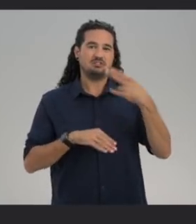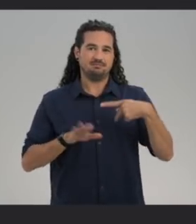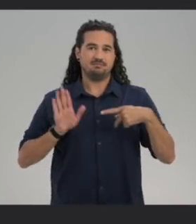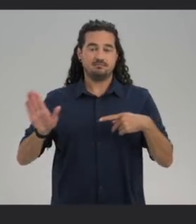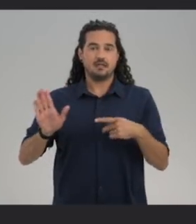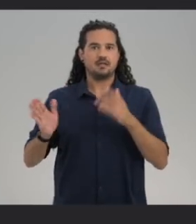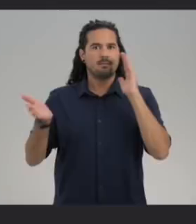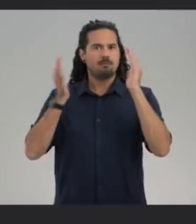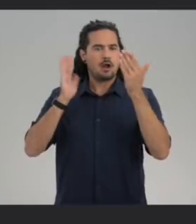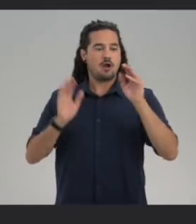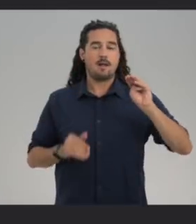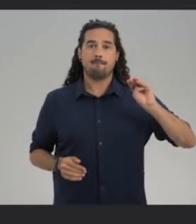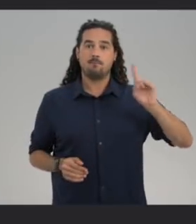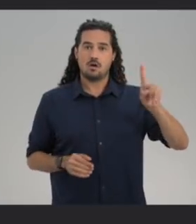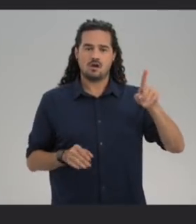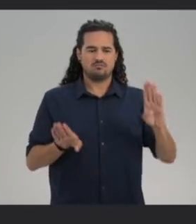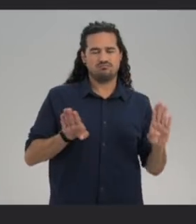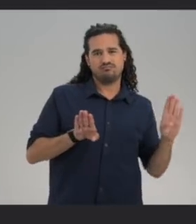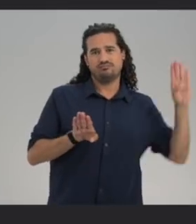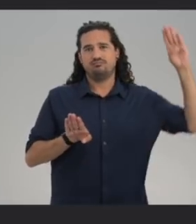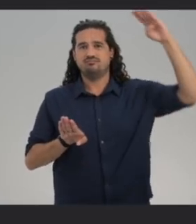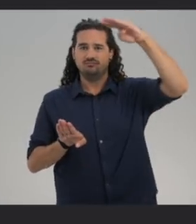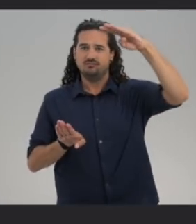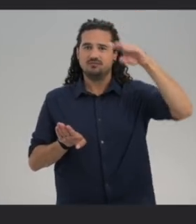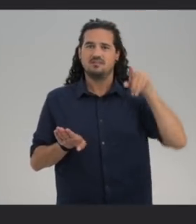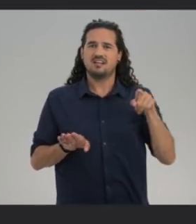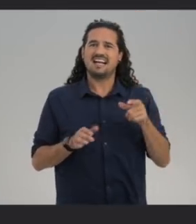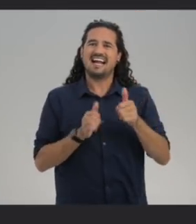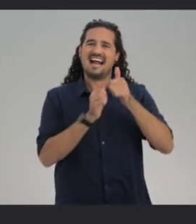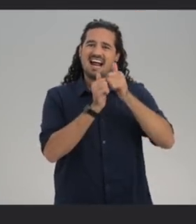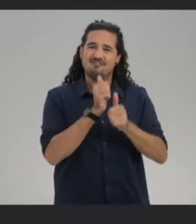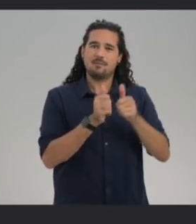M1 delivers significantly higher performance at every power level.